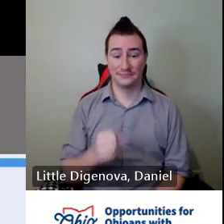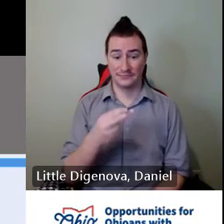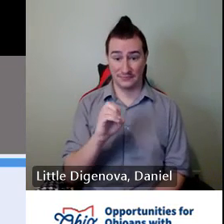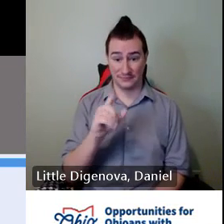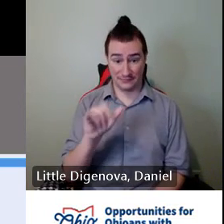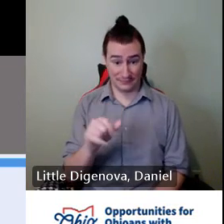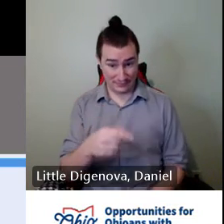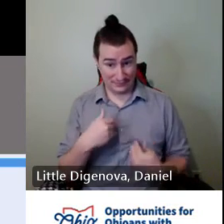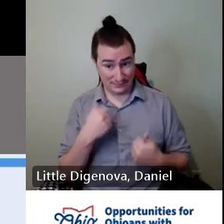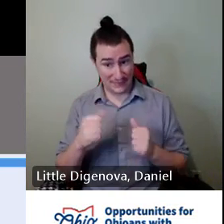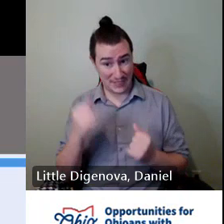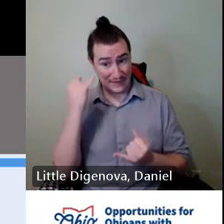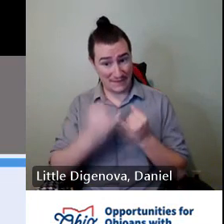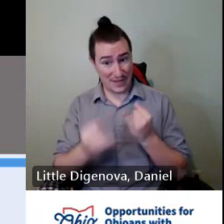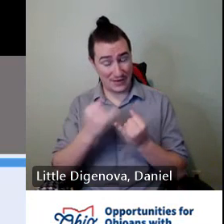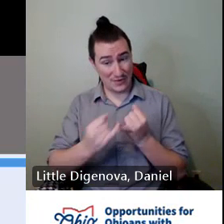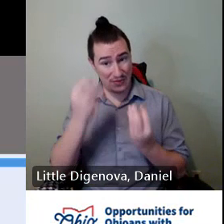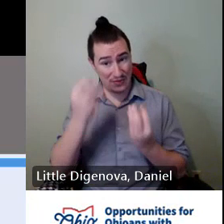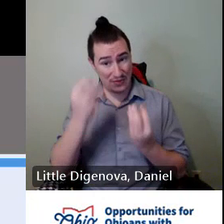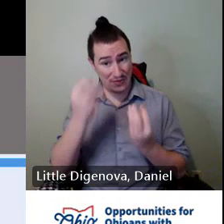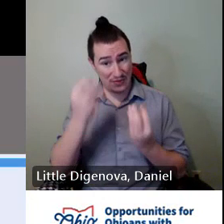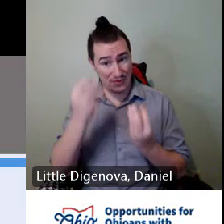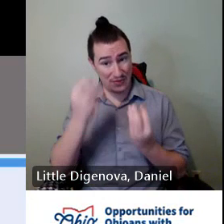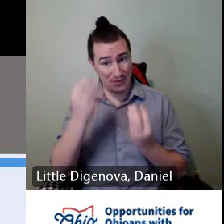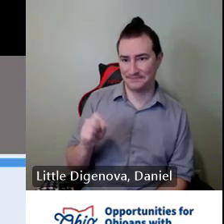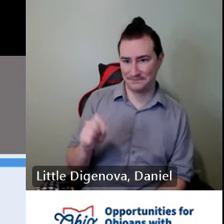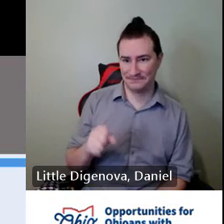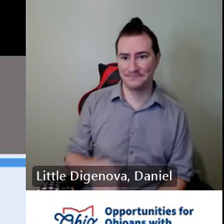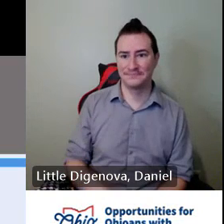Shelly: I do. As we discussed, disabilities are often invisible